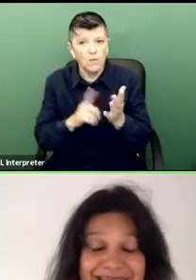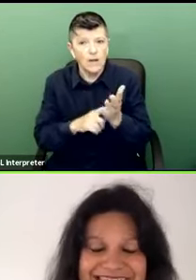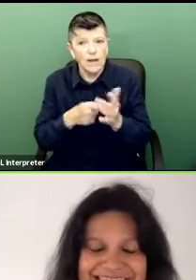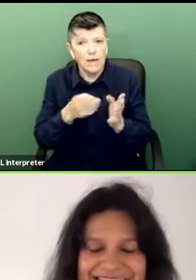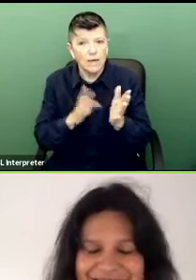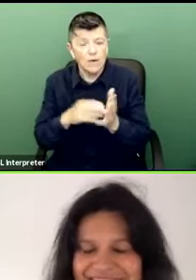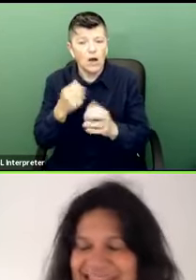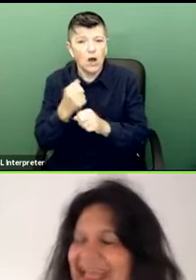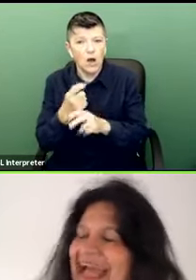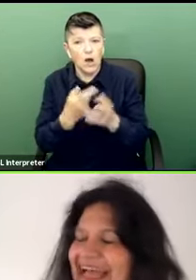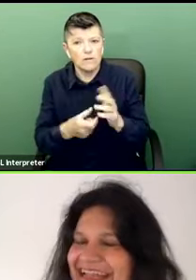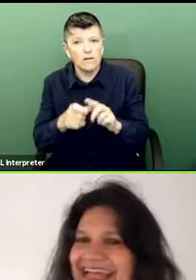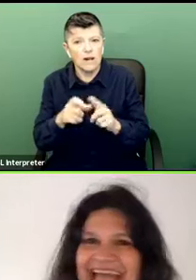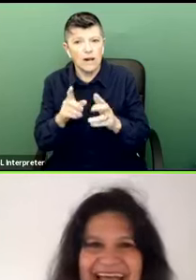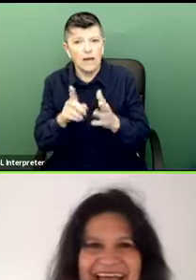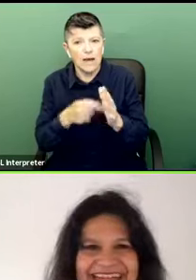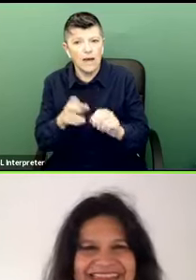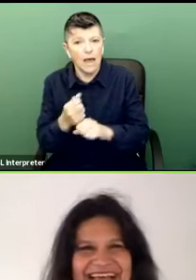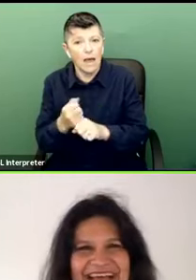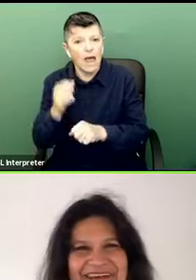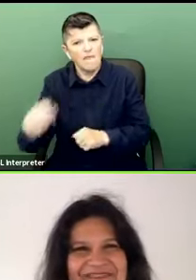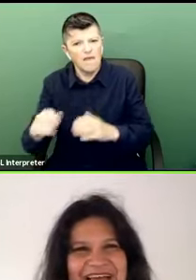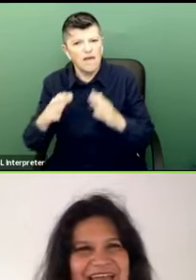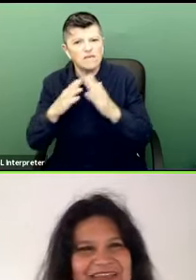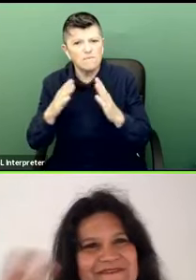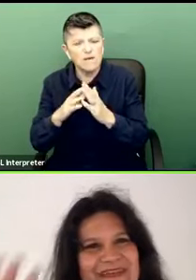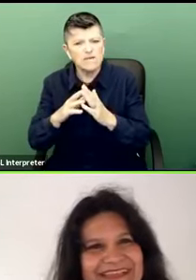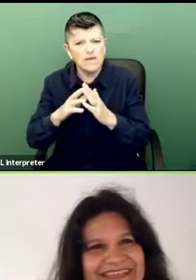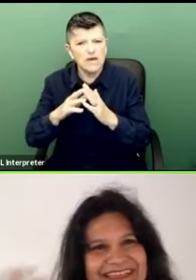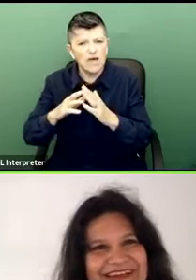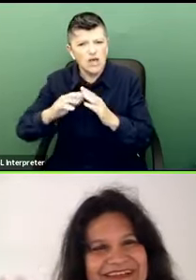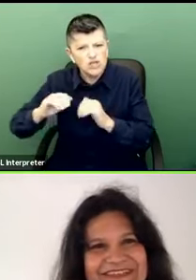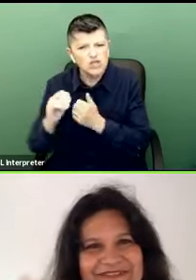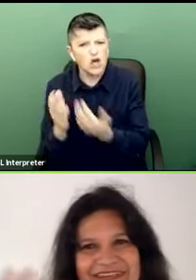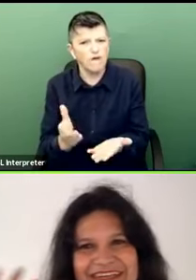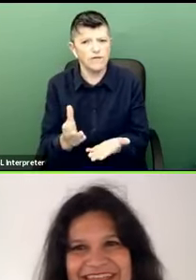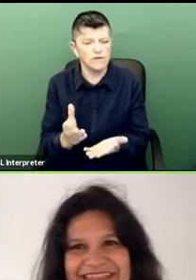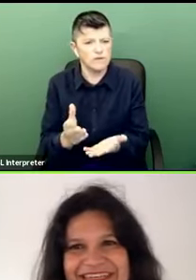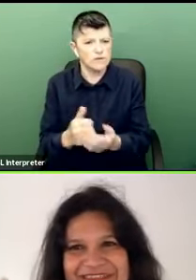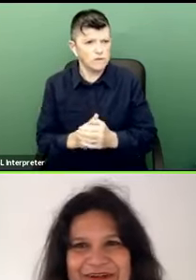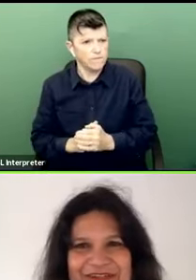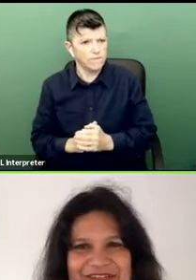thinking and also constitutional application in dealing with these things.